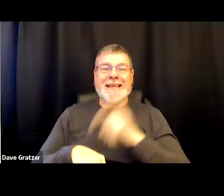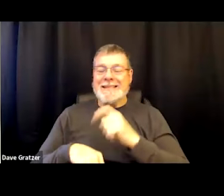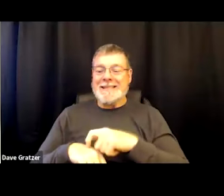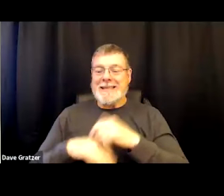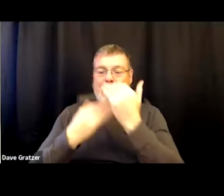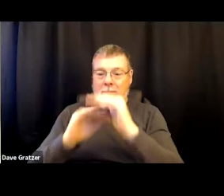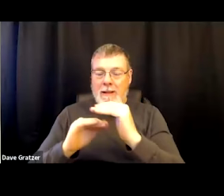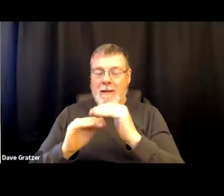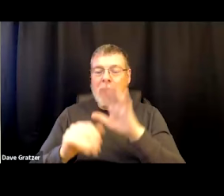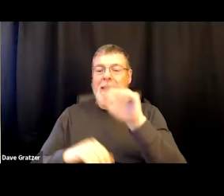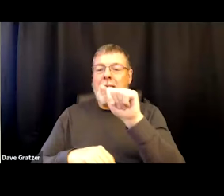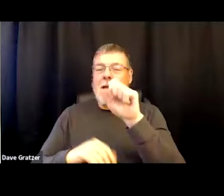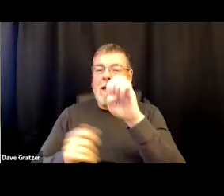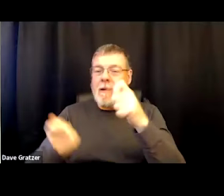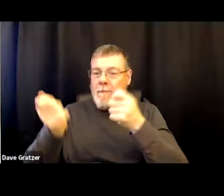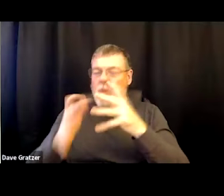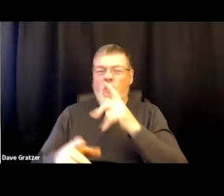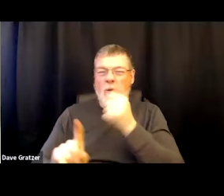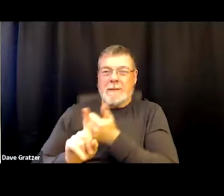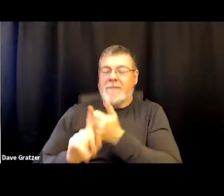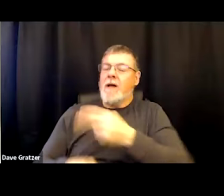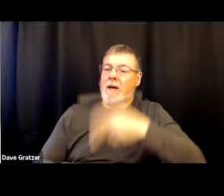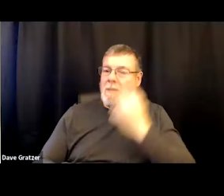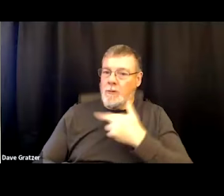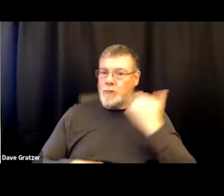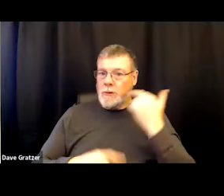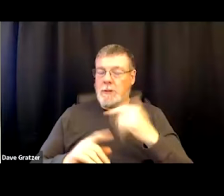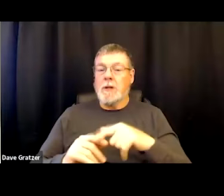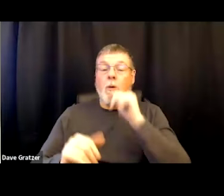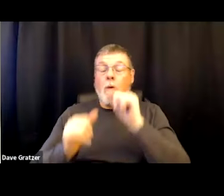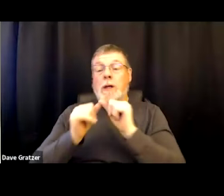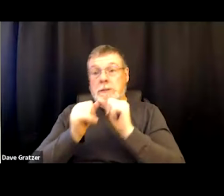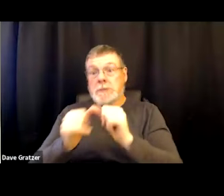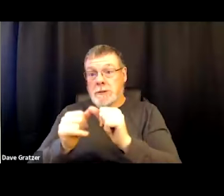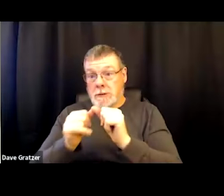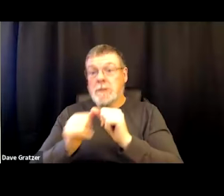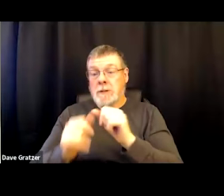for persons who are at high risk, for example, those with chronic substance use disorders,